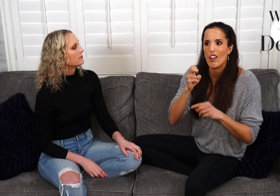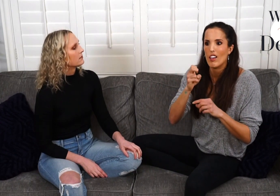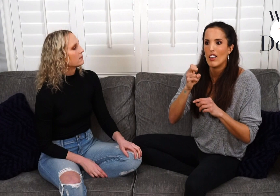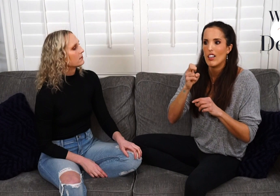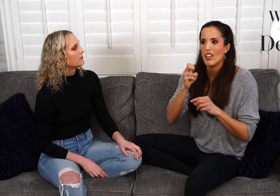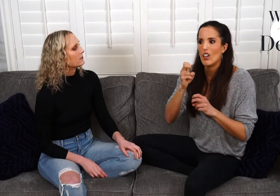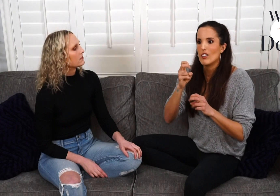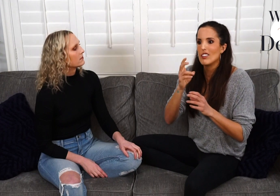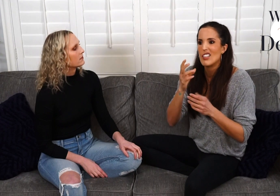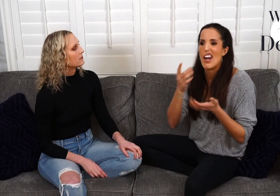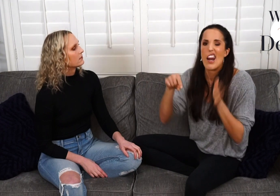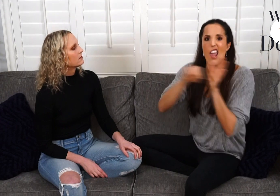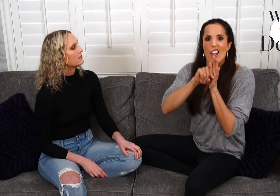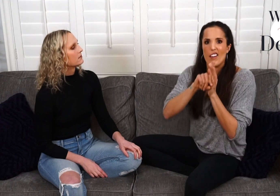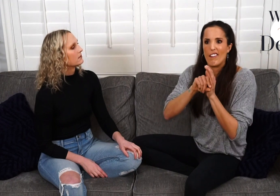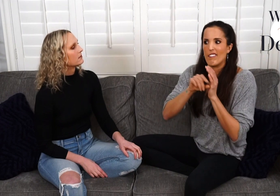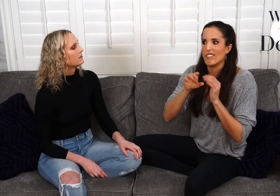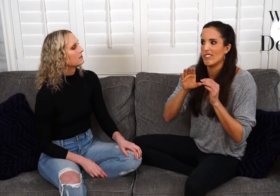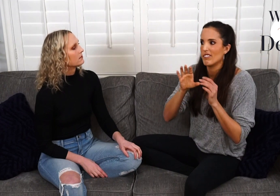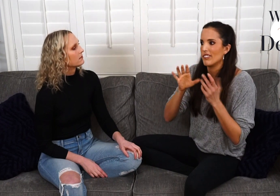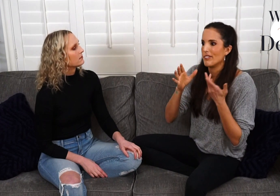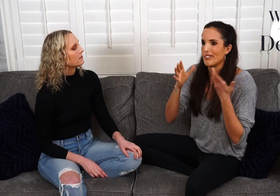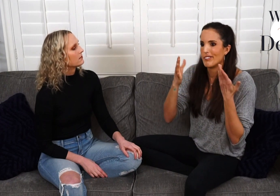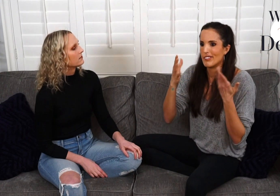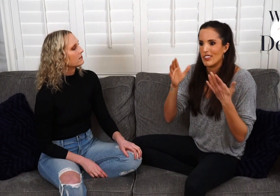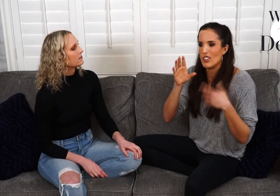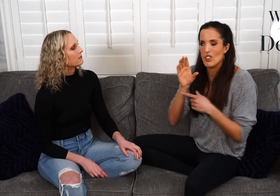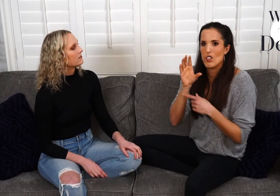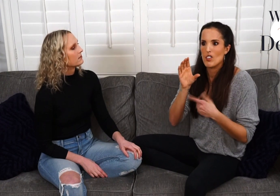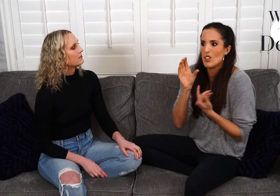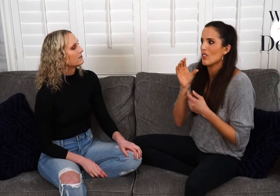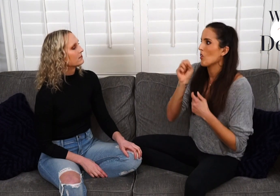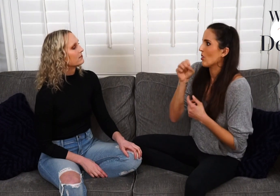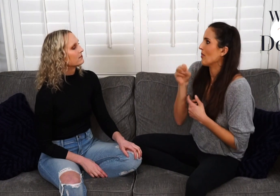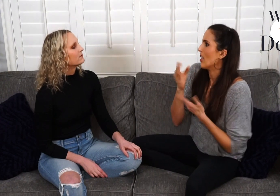focusing on the negative side of social media